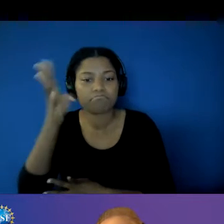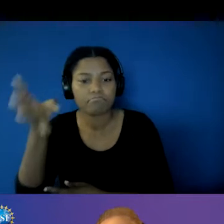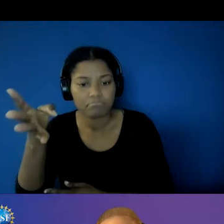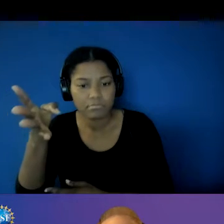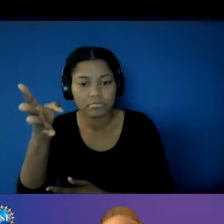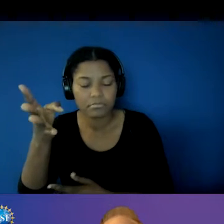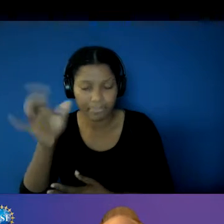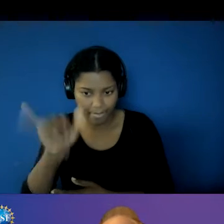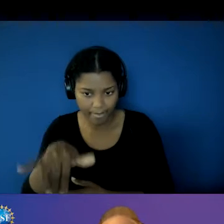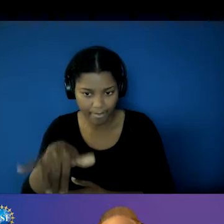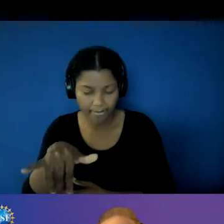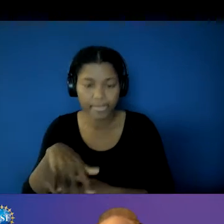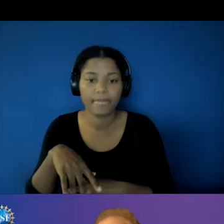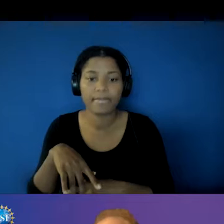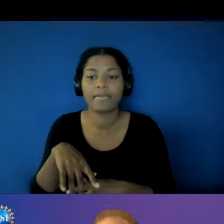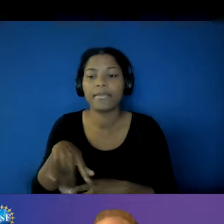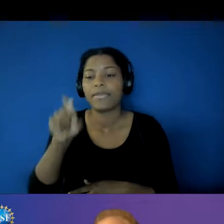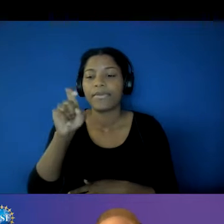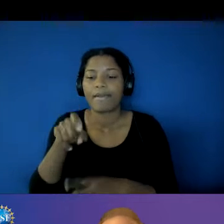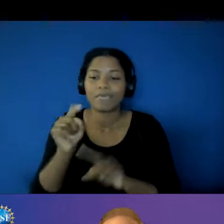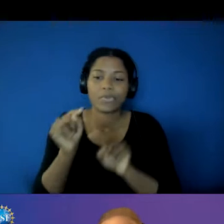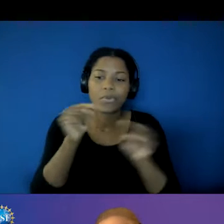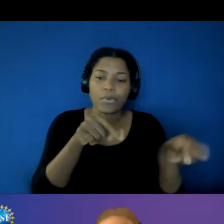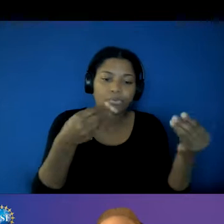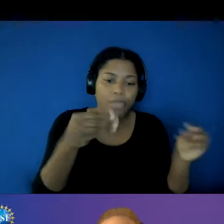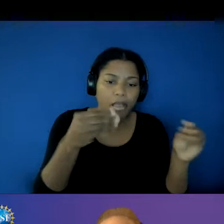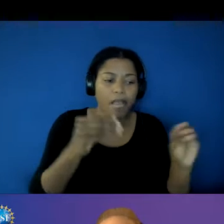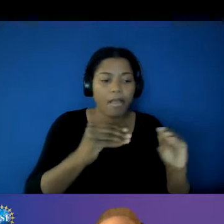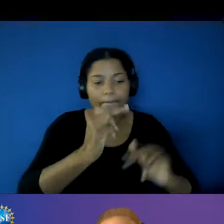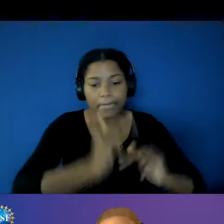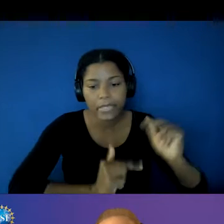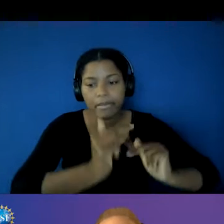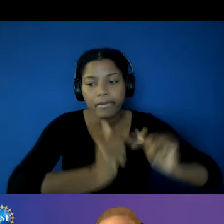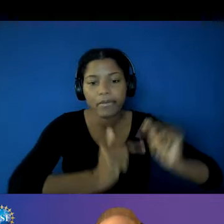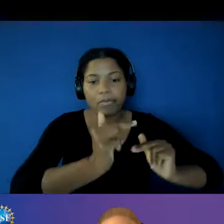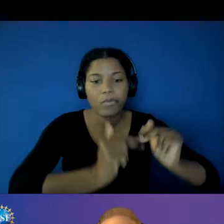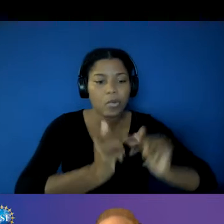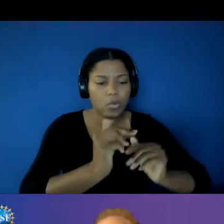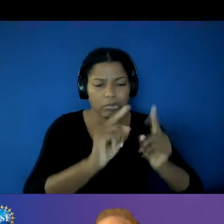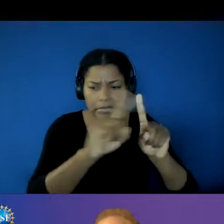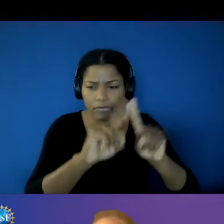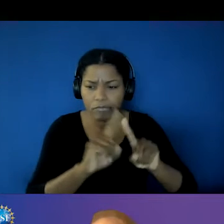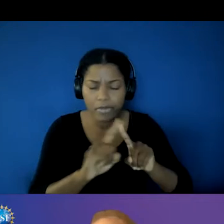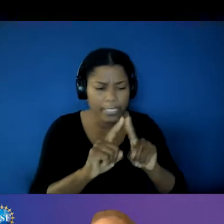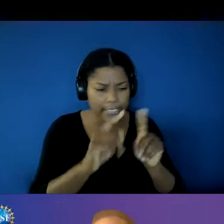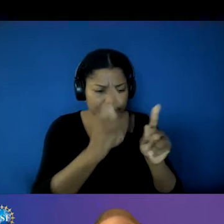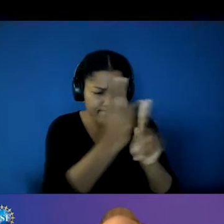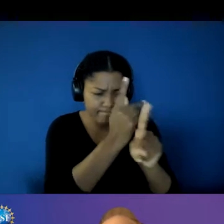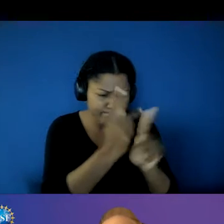need. And you have to go to the shop and build, components to this, new instrument.